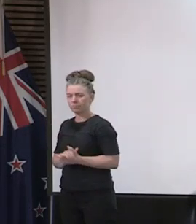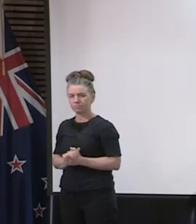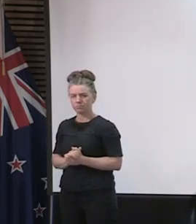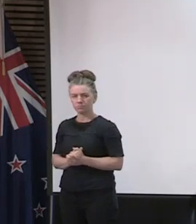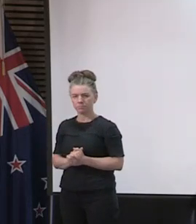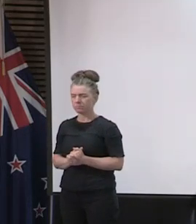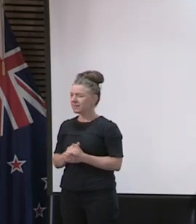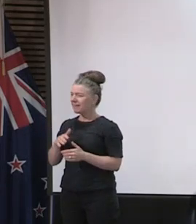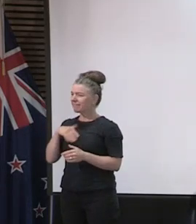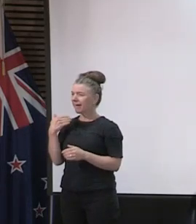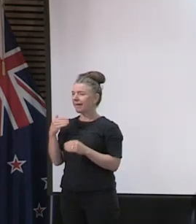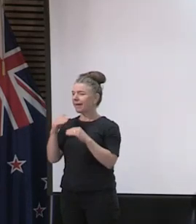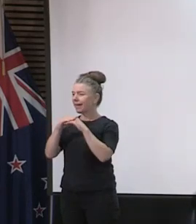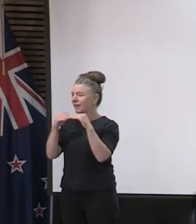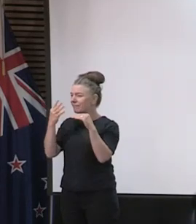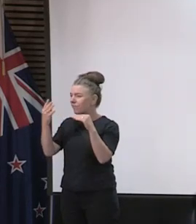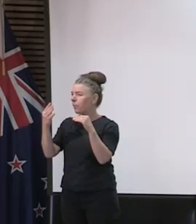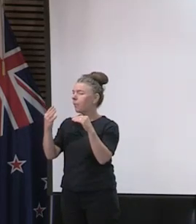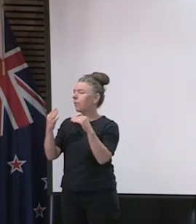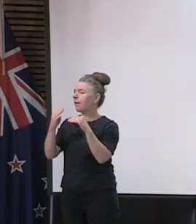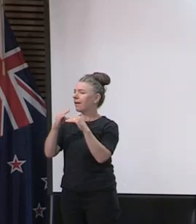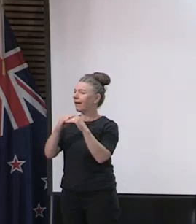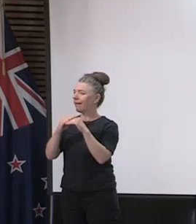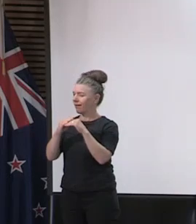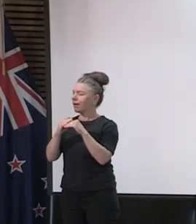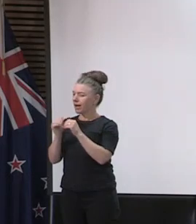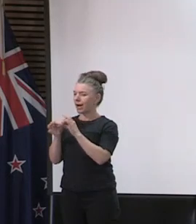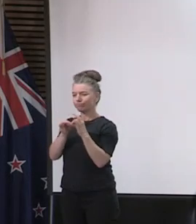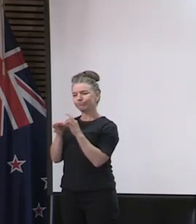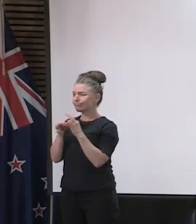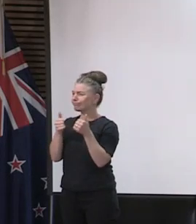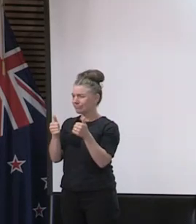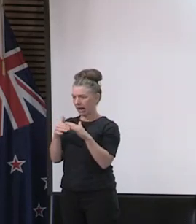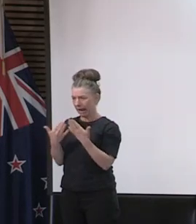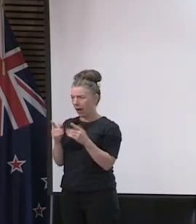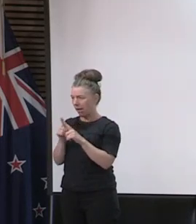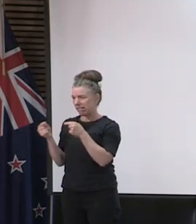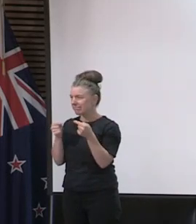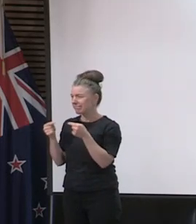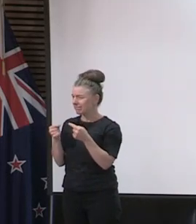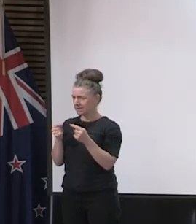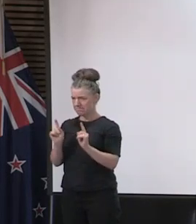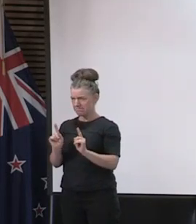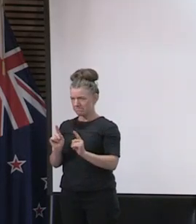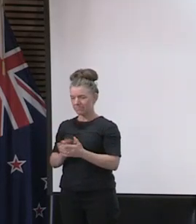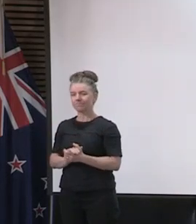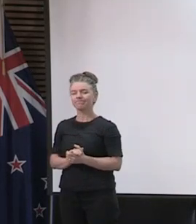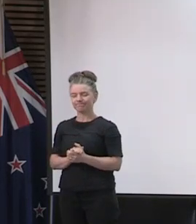restrictions on (SPEAKS INDISTINCTLY). Feels like after an extraordinary period, like a laying down of arms during the lockdown period,